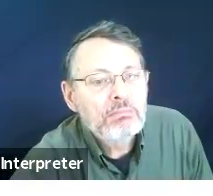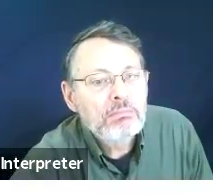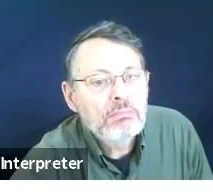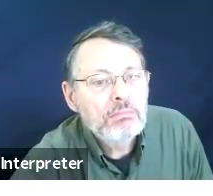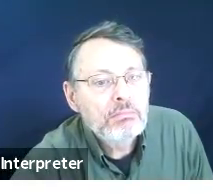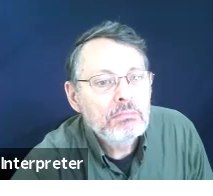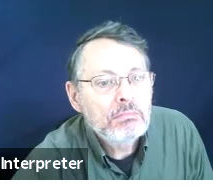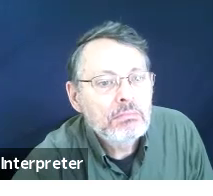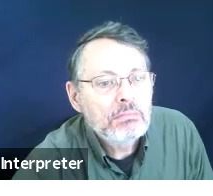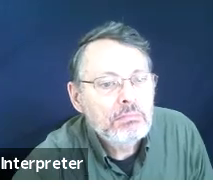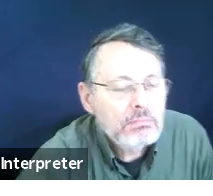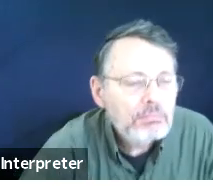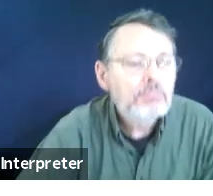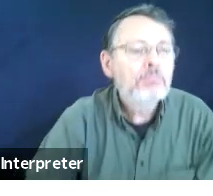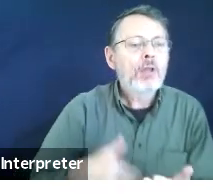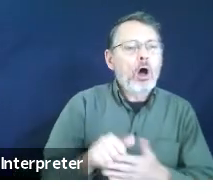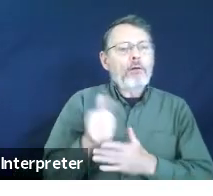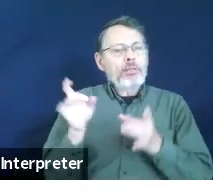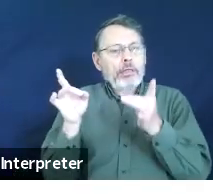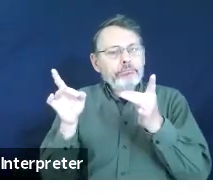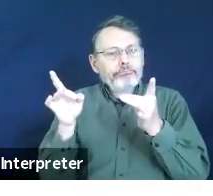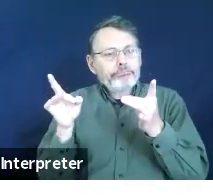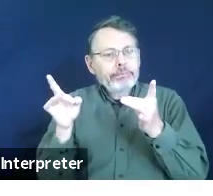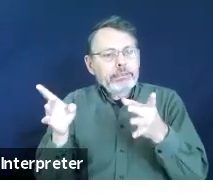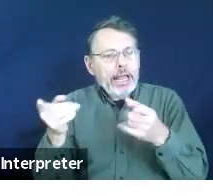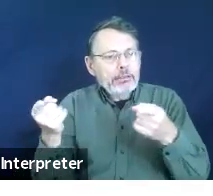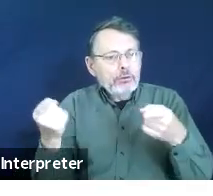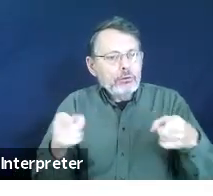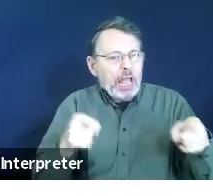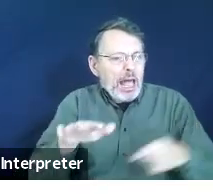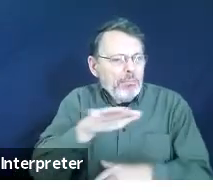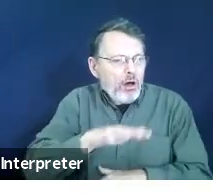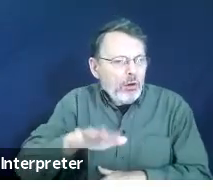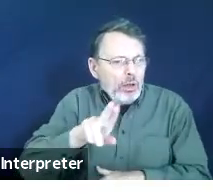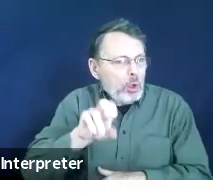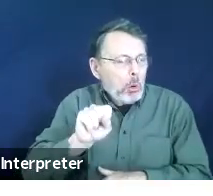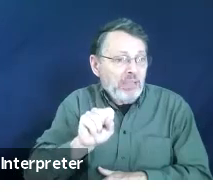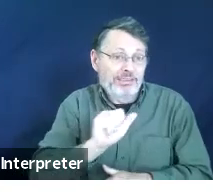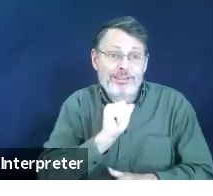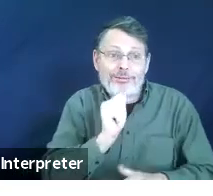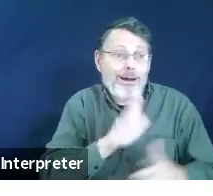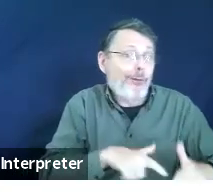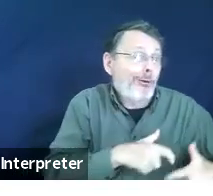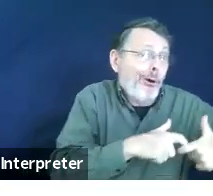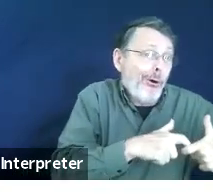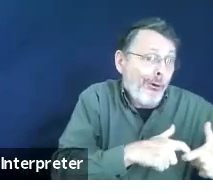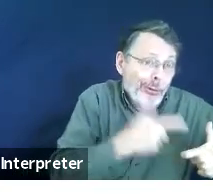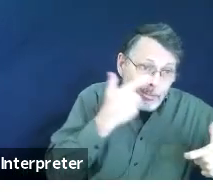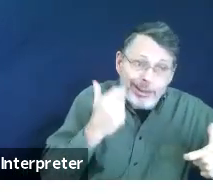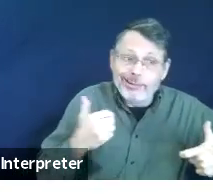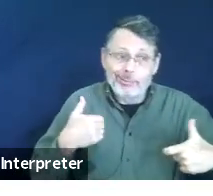happened throughout our nation don't just get put on hold because we're in a COVID 19 environment.